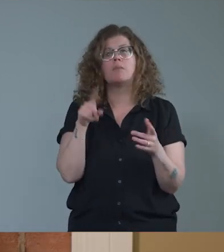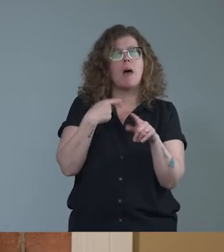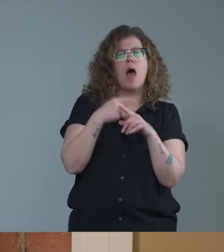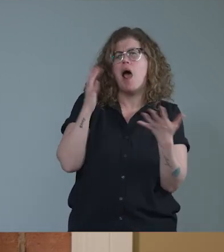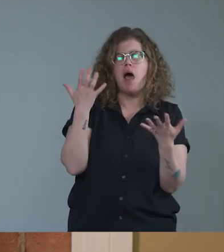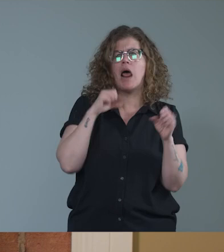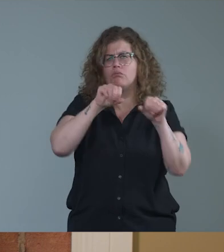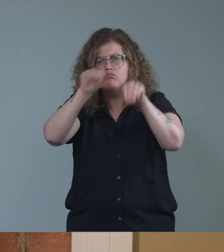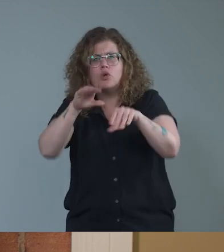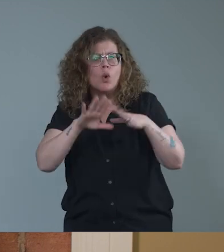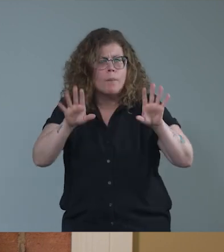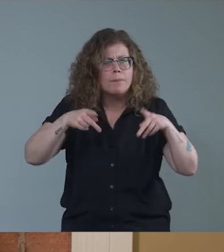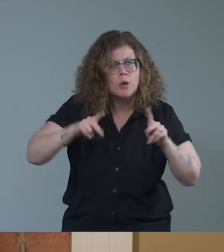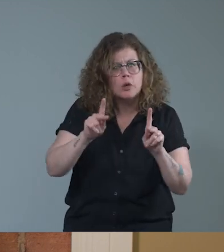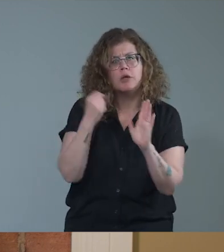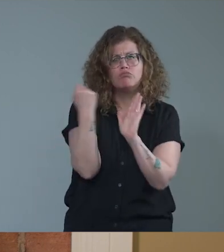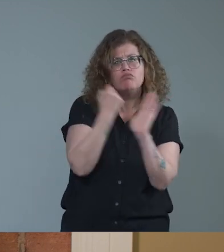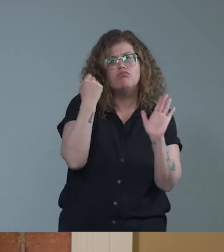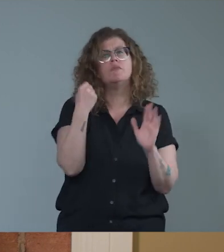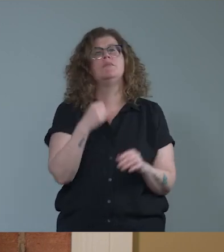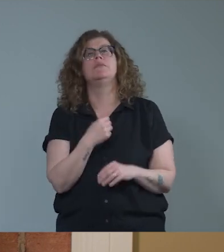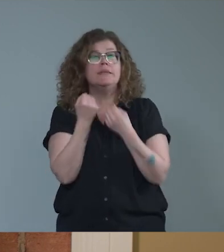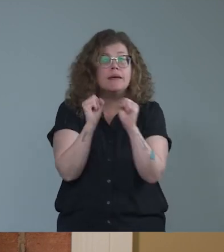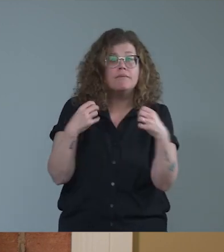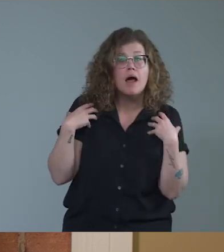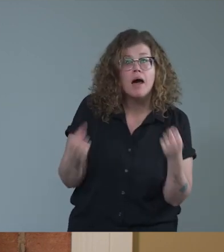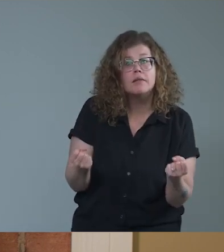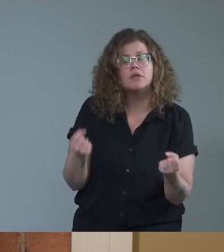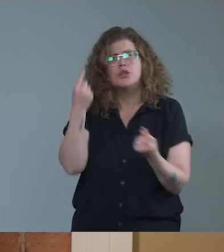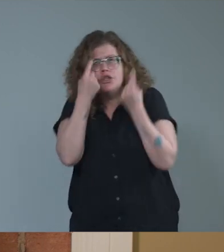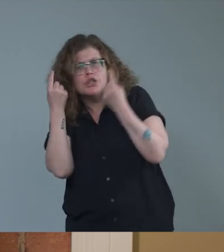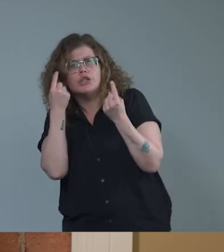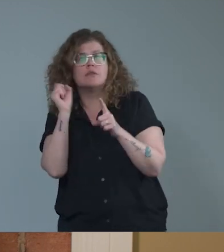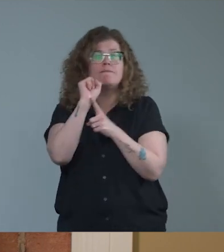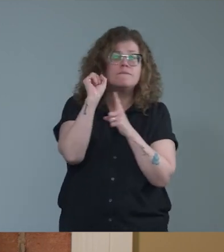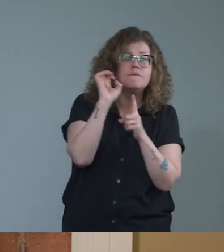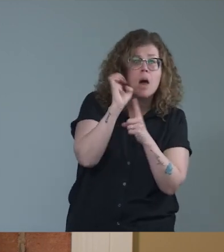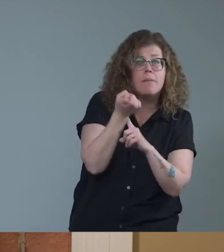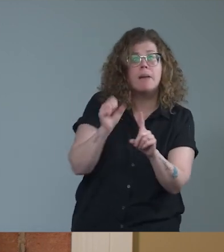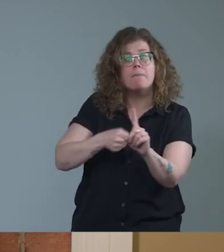and permissions, health and safety considerations, environmental impact and remediation,